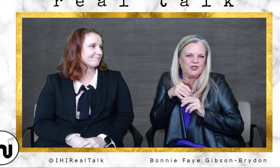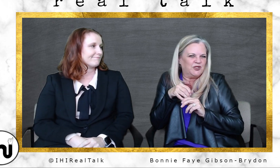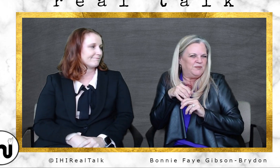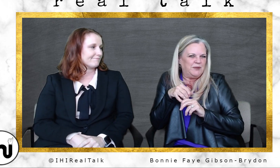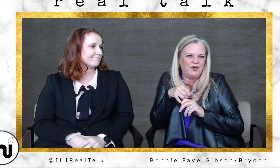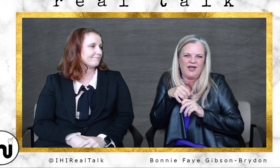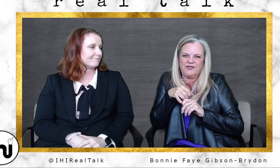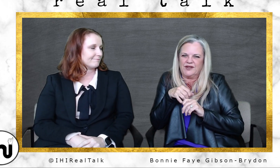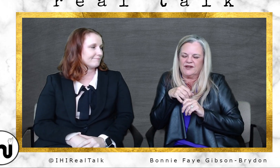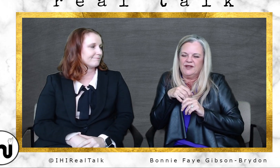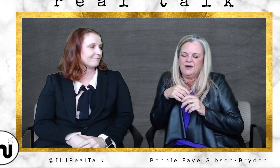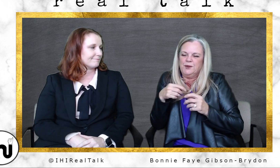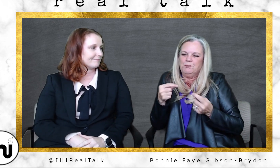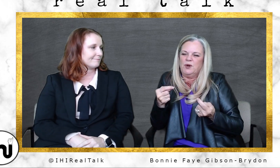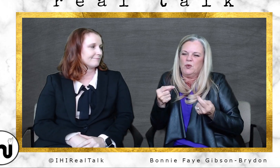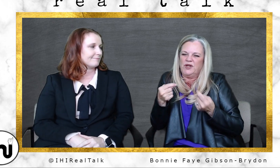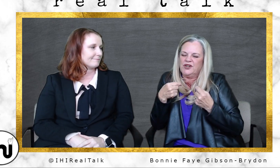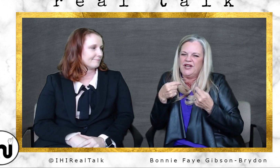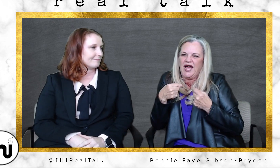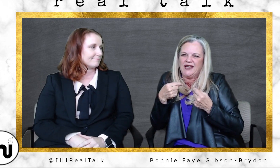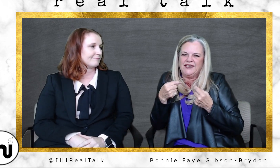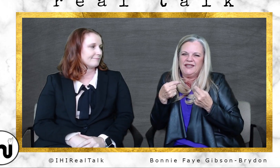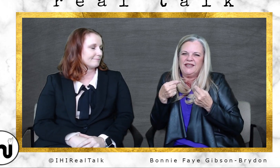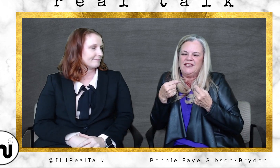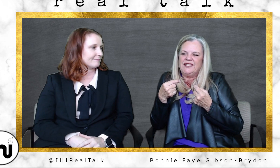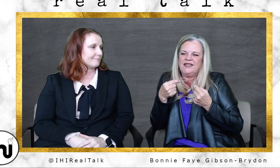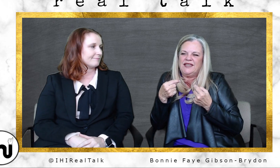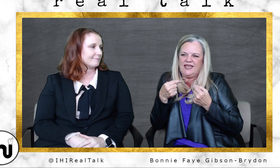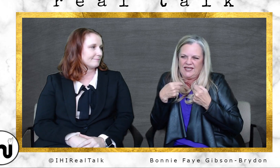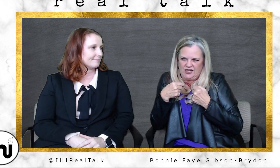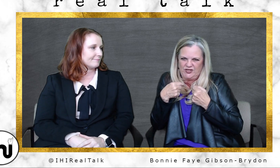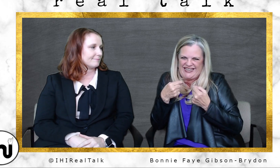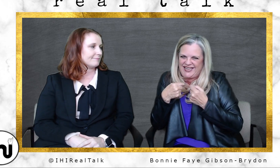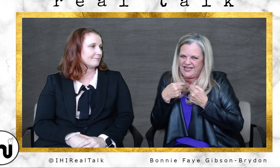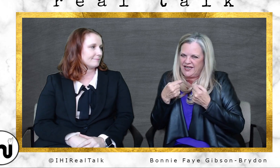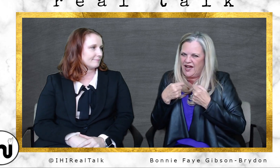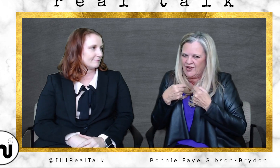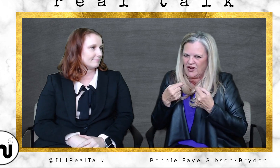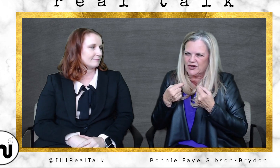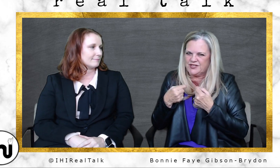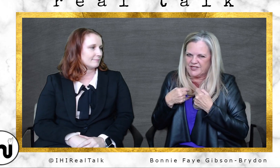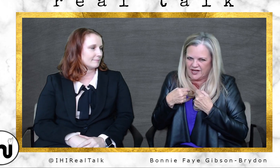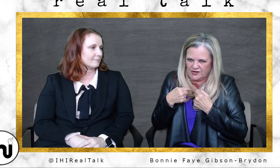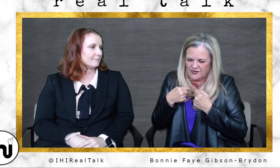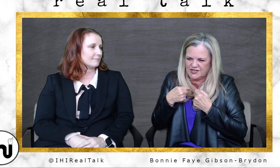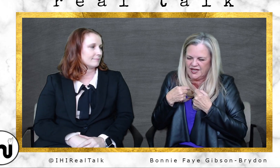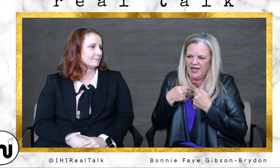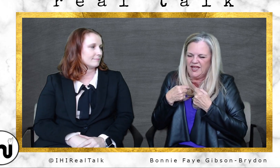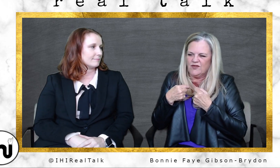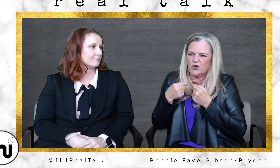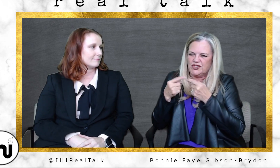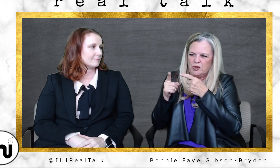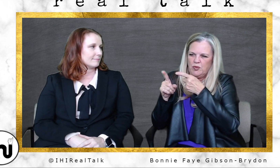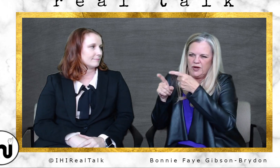out there, but we're not healed in and of ourselves if we're still pointing